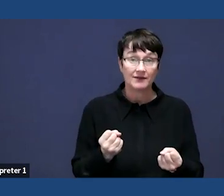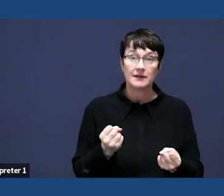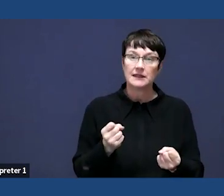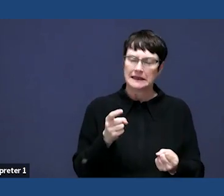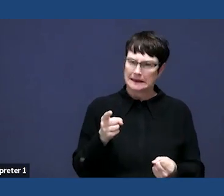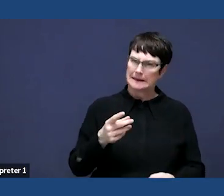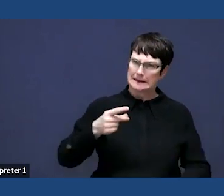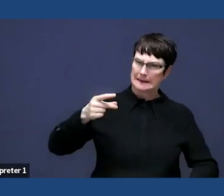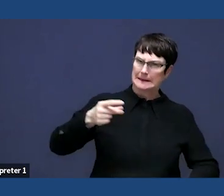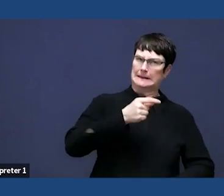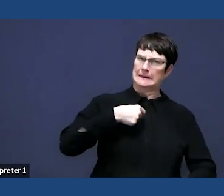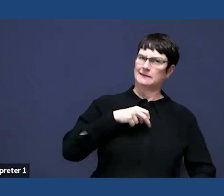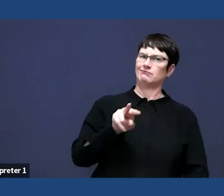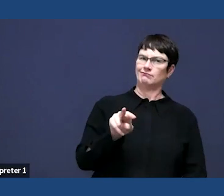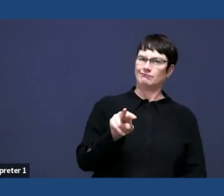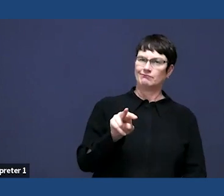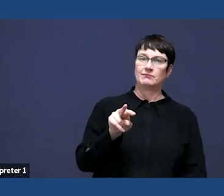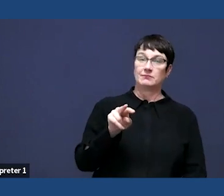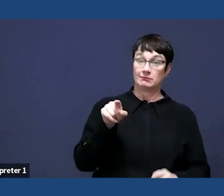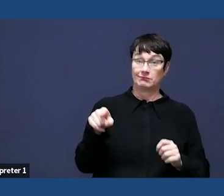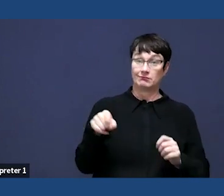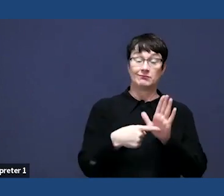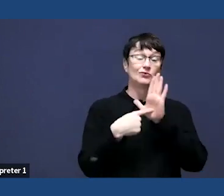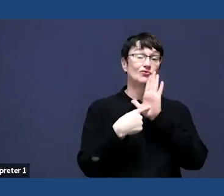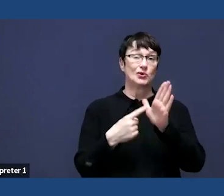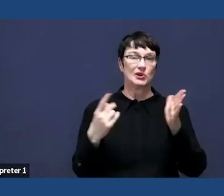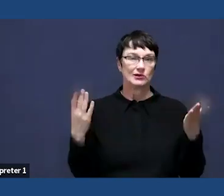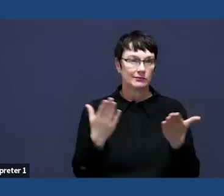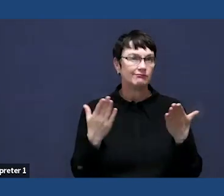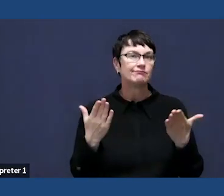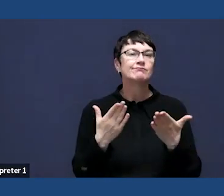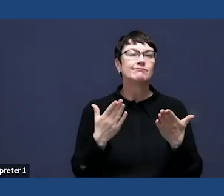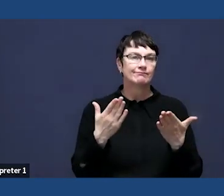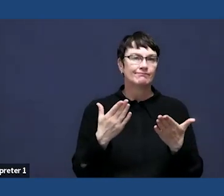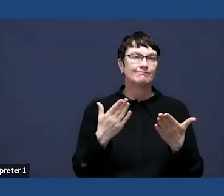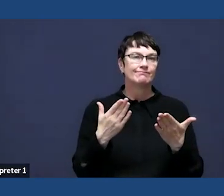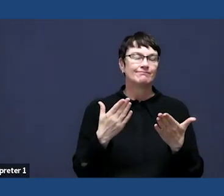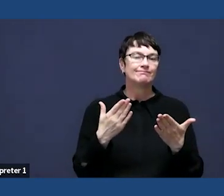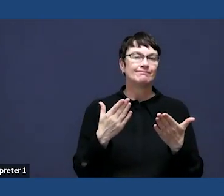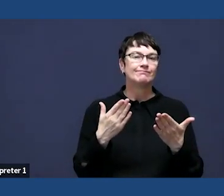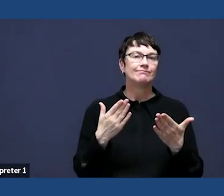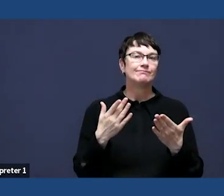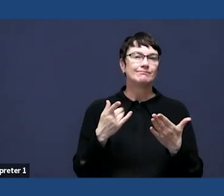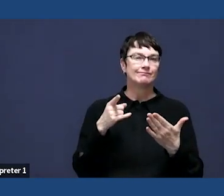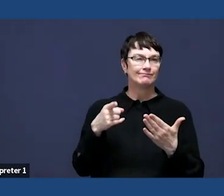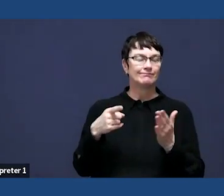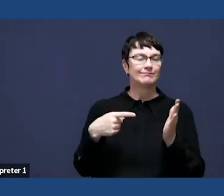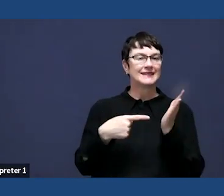States is we had a time where people went -- had to go and register to get their first